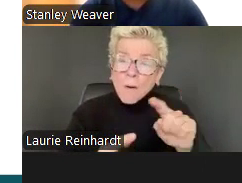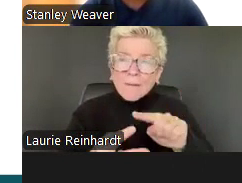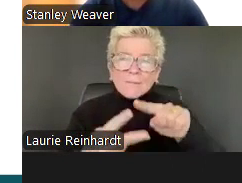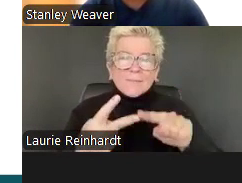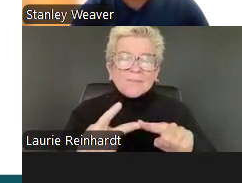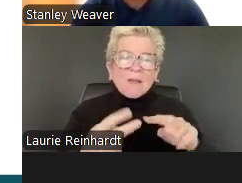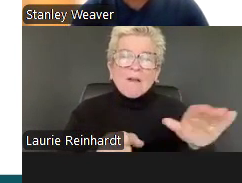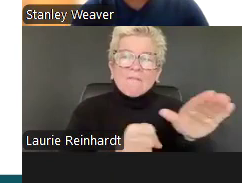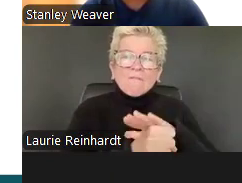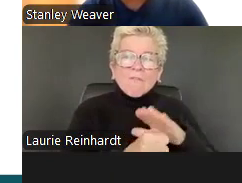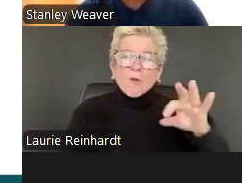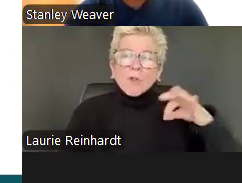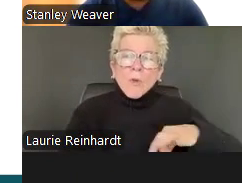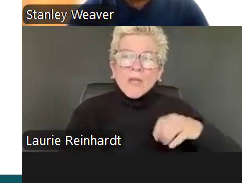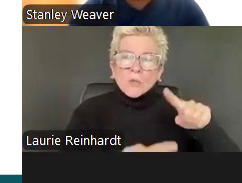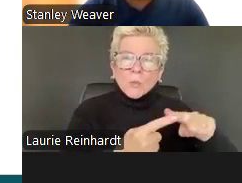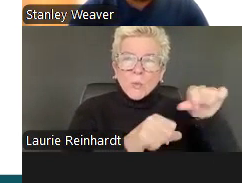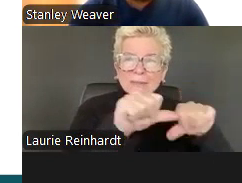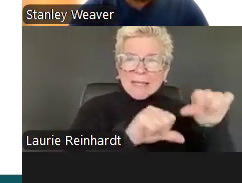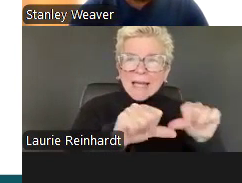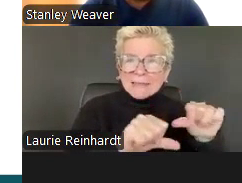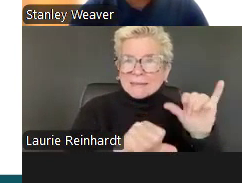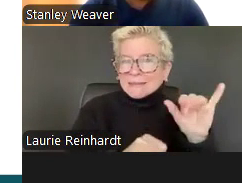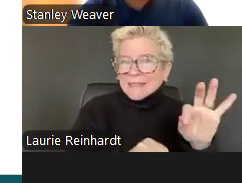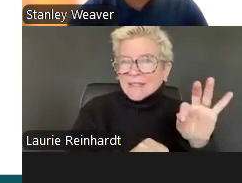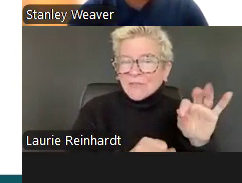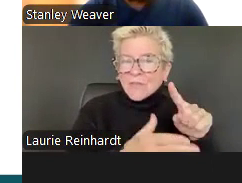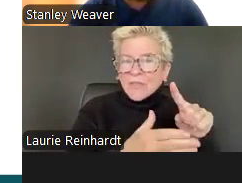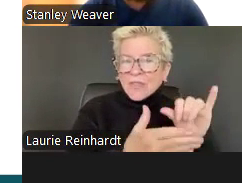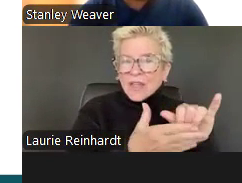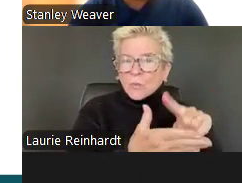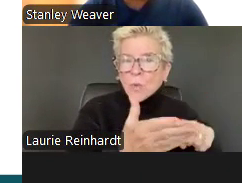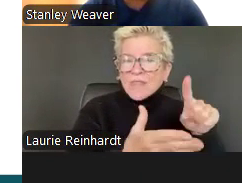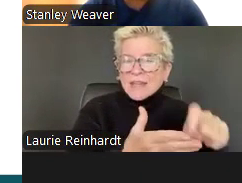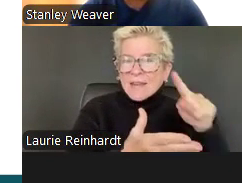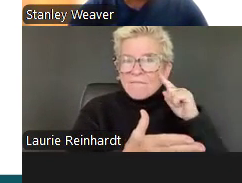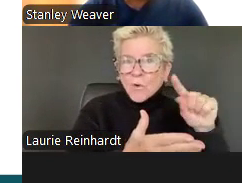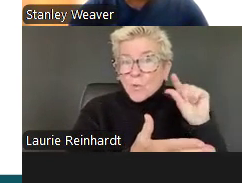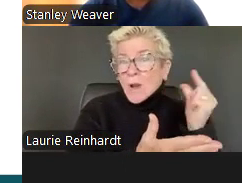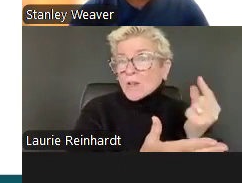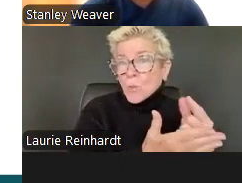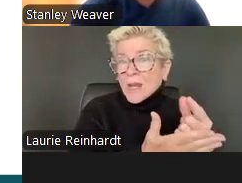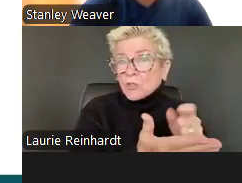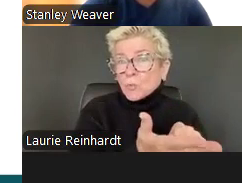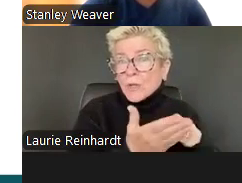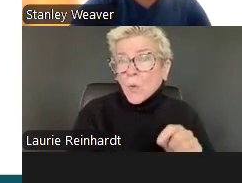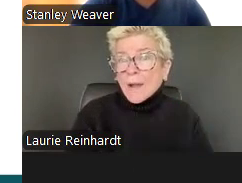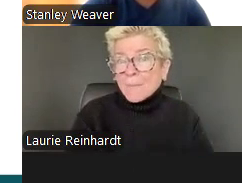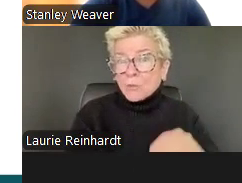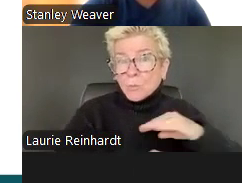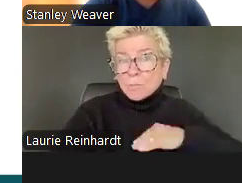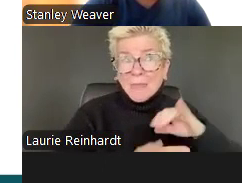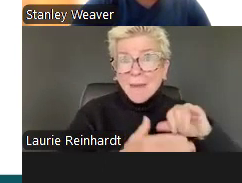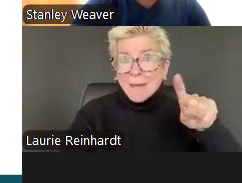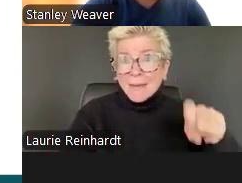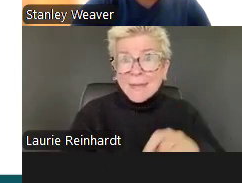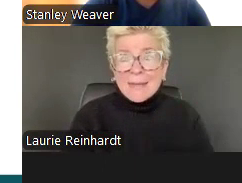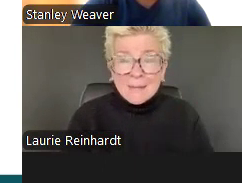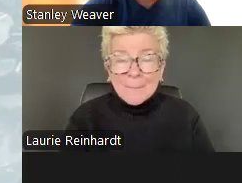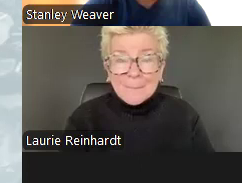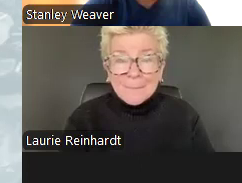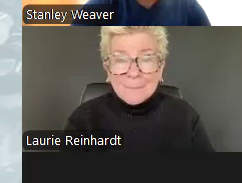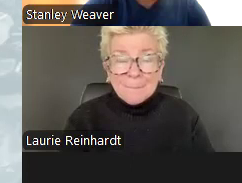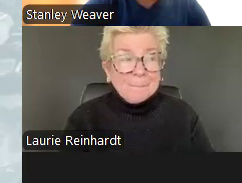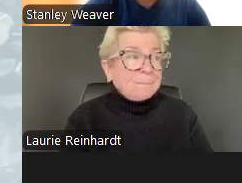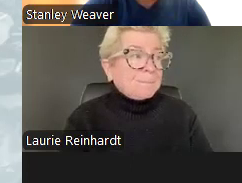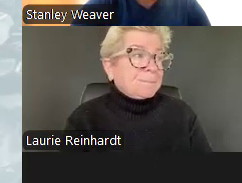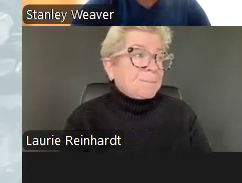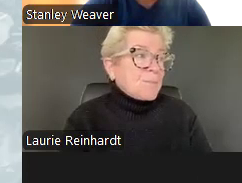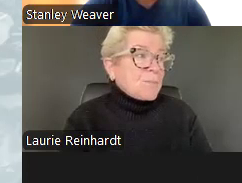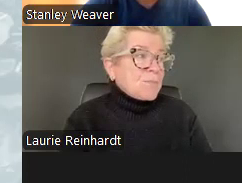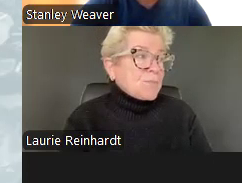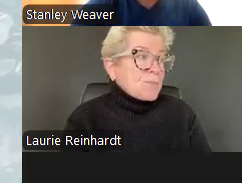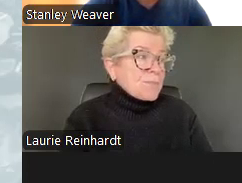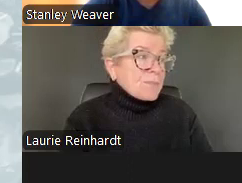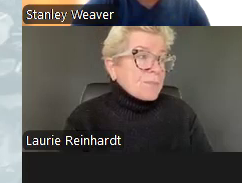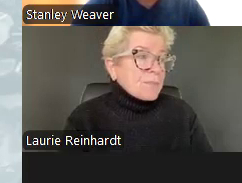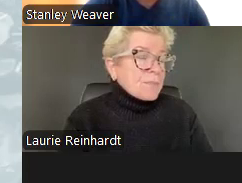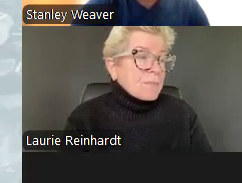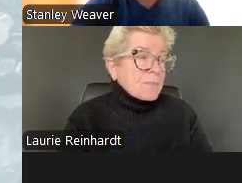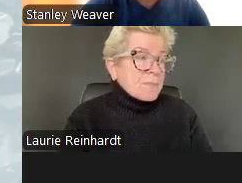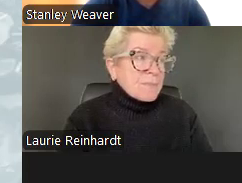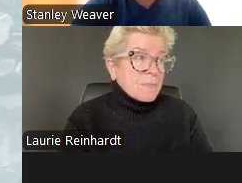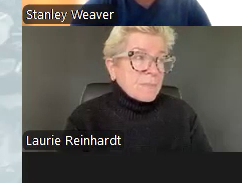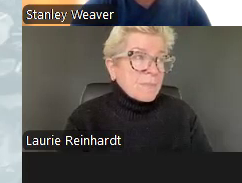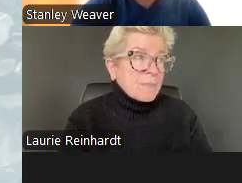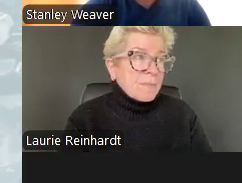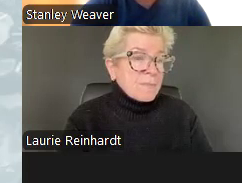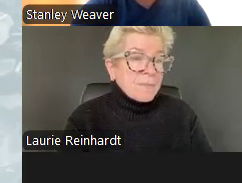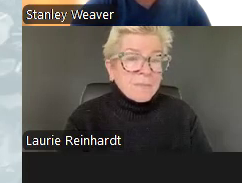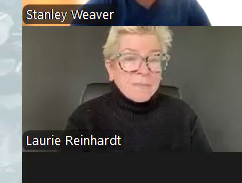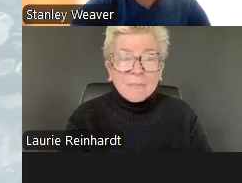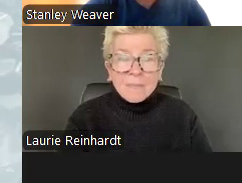credit towards science if that's what they need for their graduation requirement.